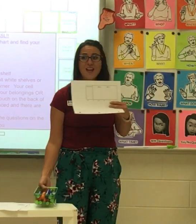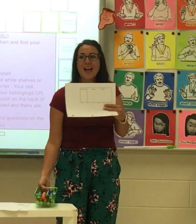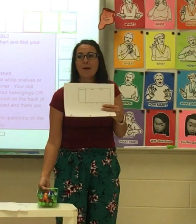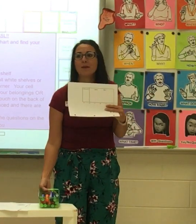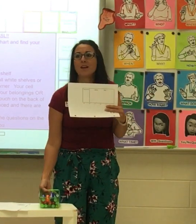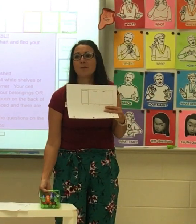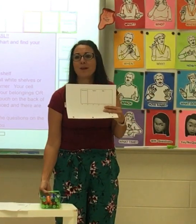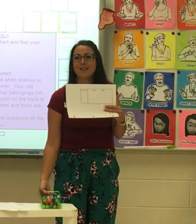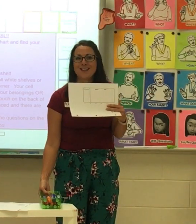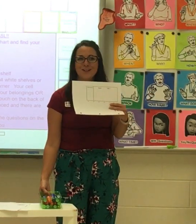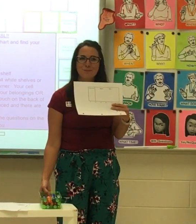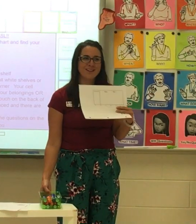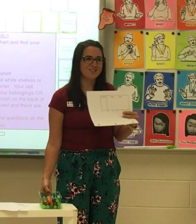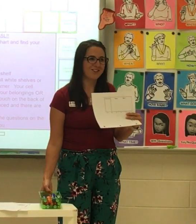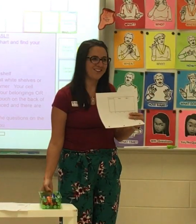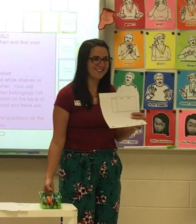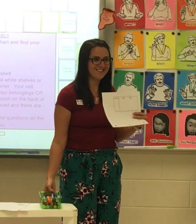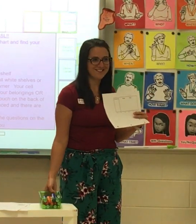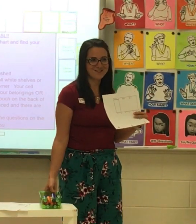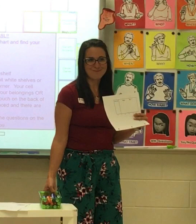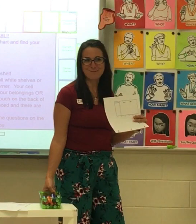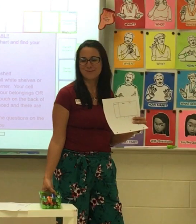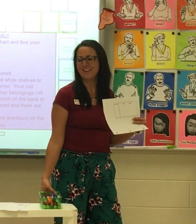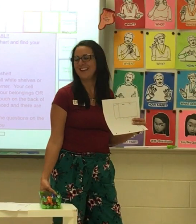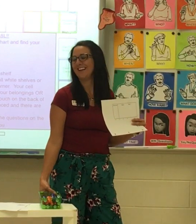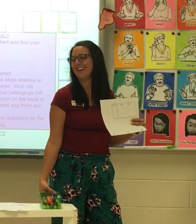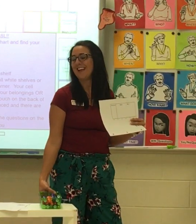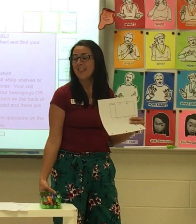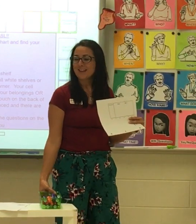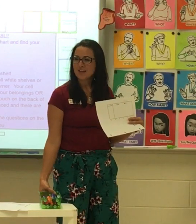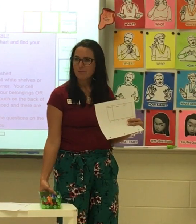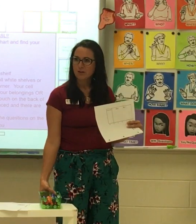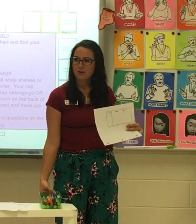I'm going to come around and take your picture, so smile pretty, that's how I'm going to learn